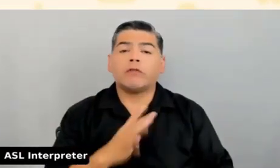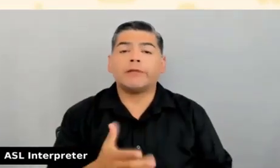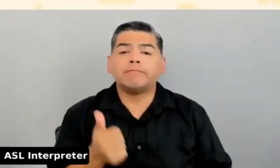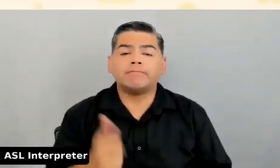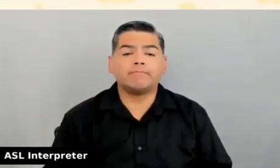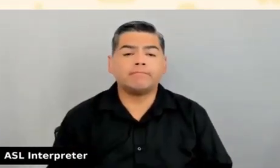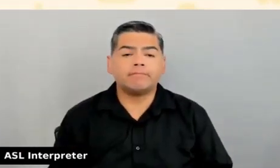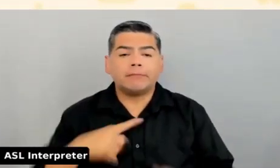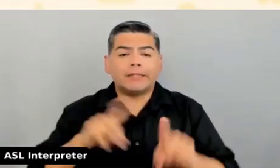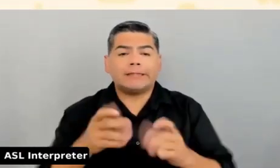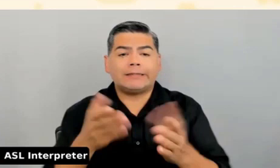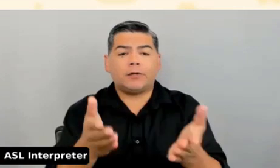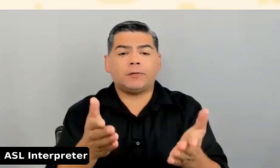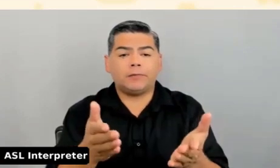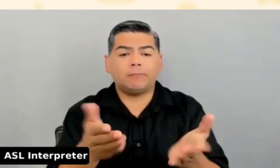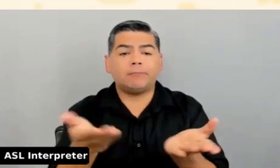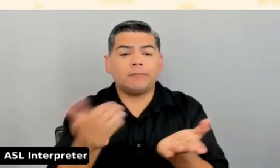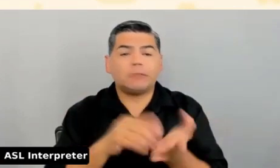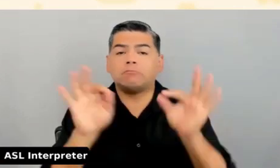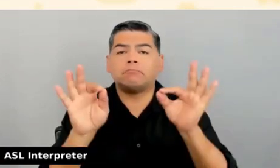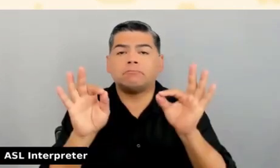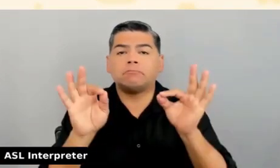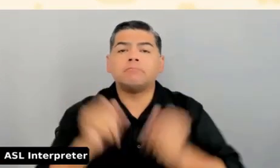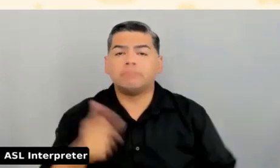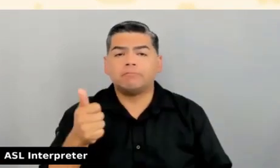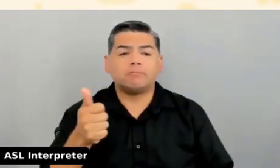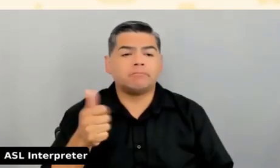Going to test it here. Again, it's fine. Both of those passed.